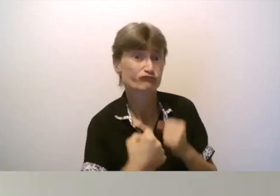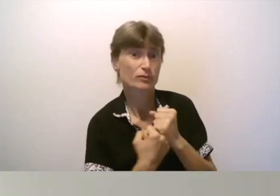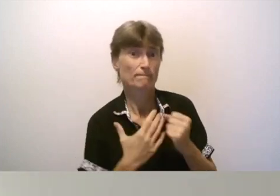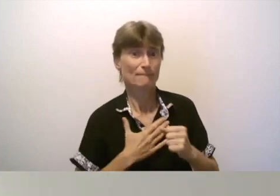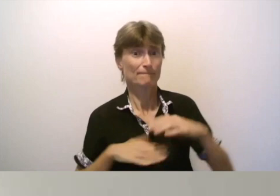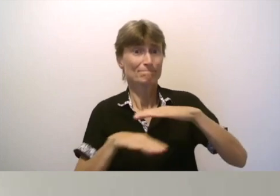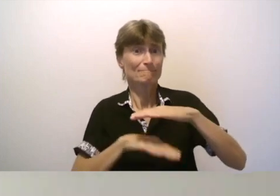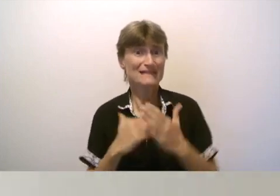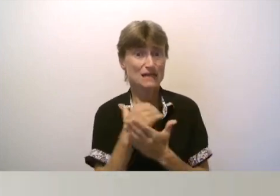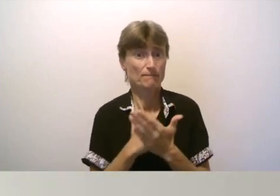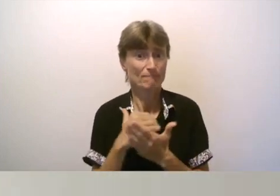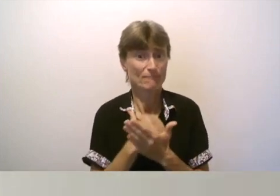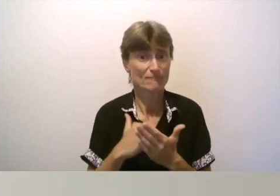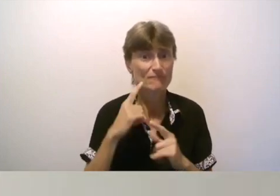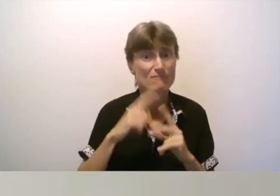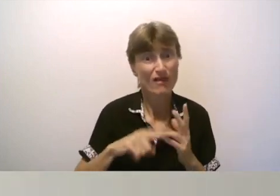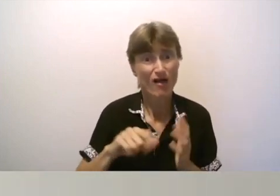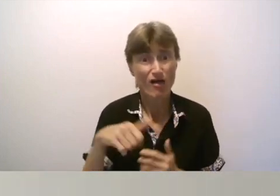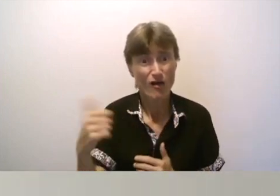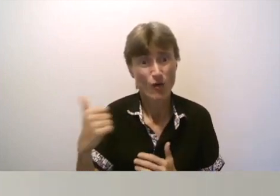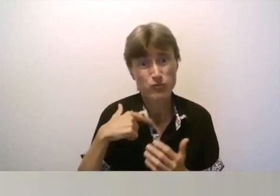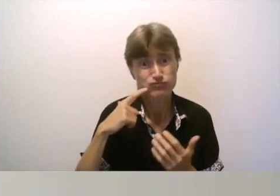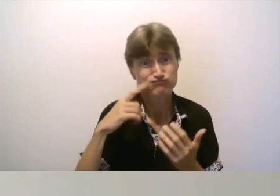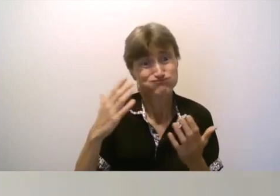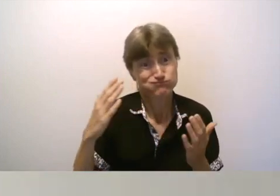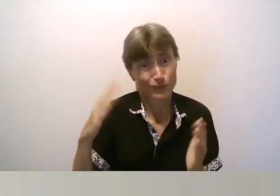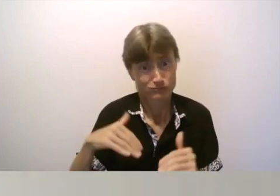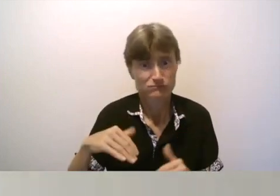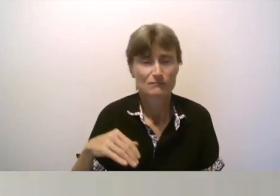with it besides i hope helping kata is uh we have started an